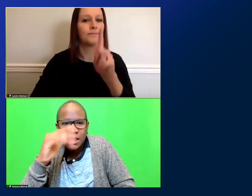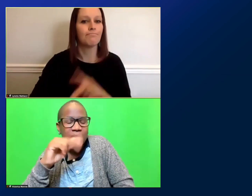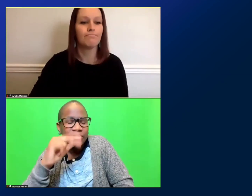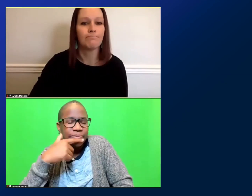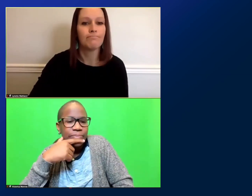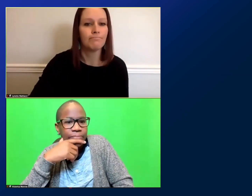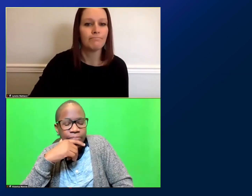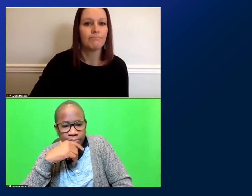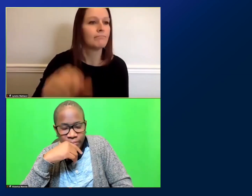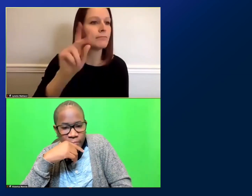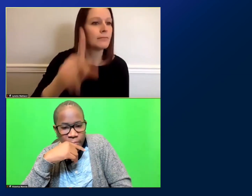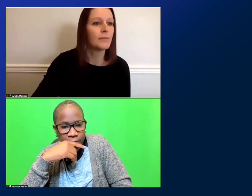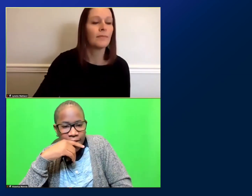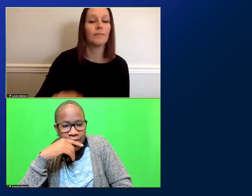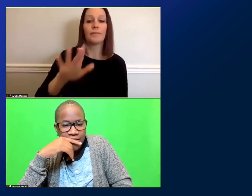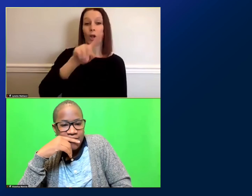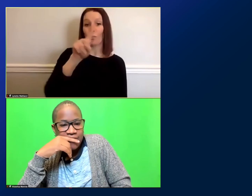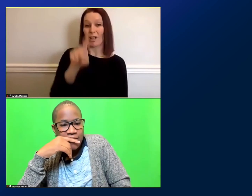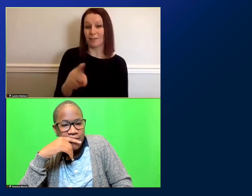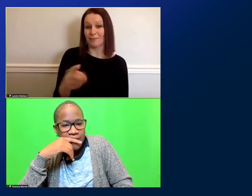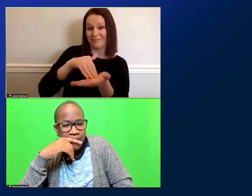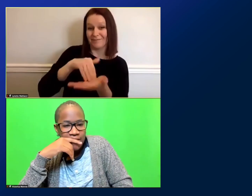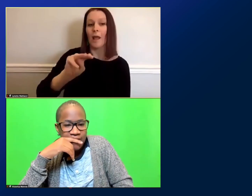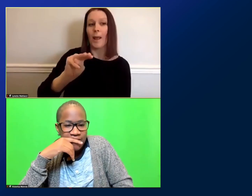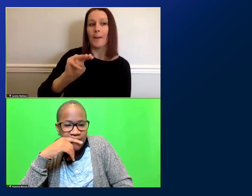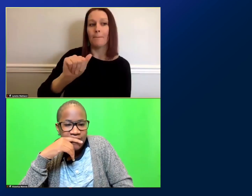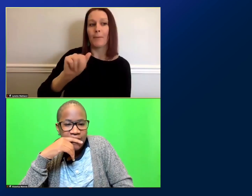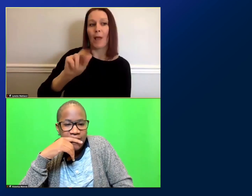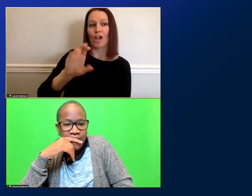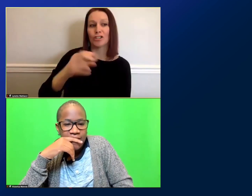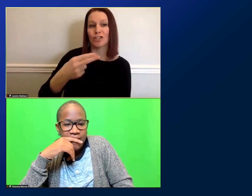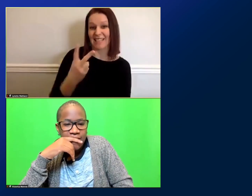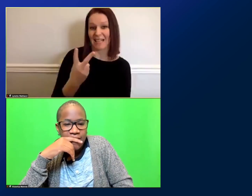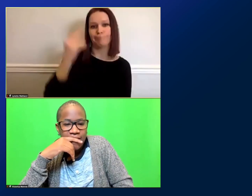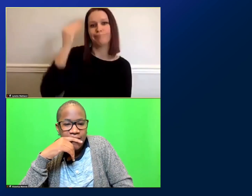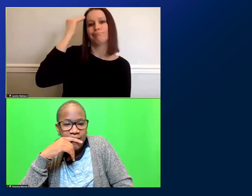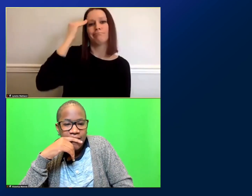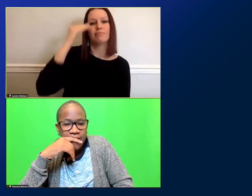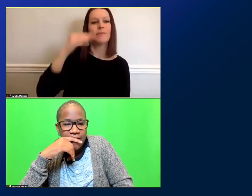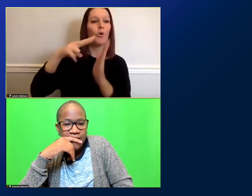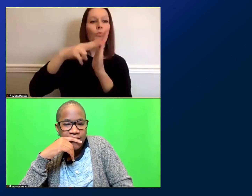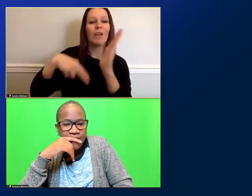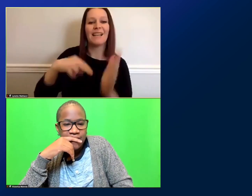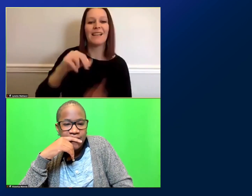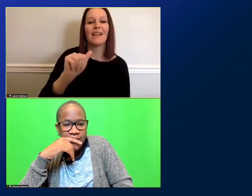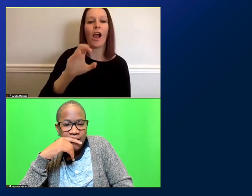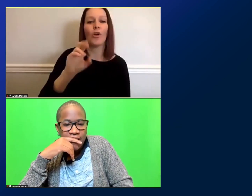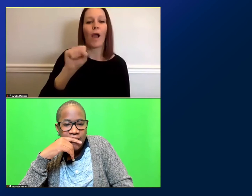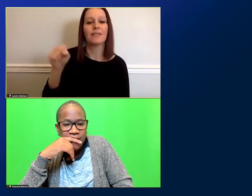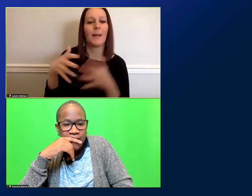with us now this is lynette no problem i'll repeat the question so march 2nd is read across america